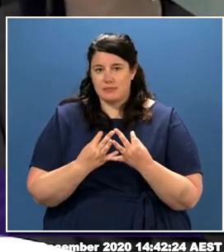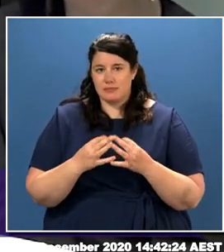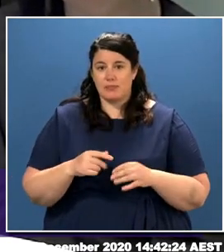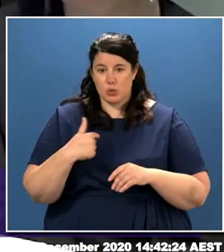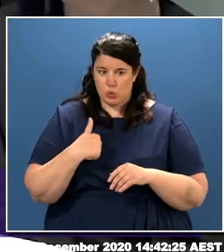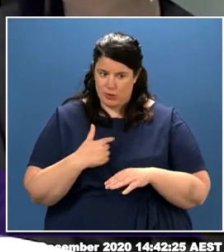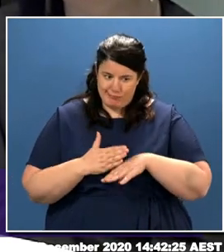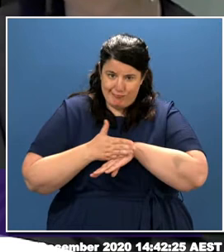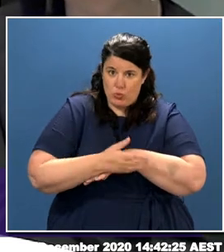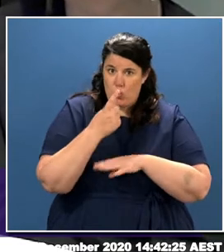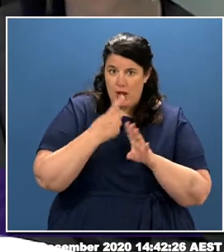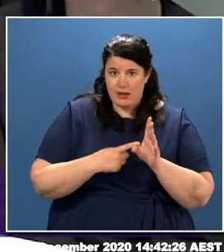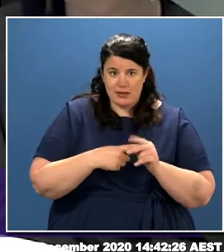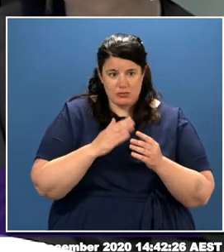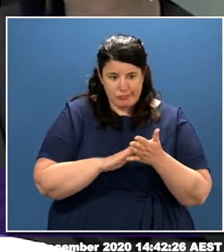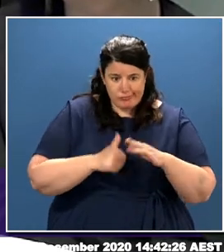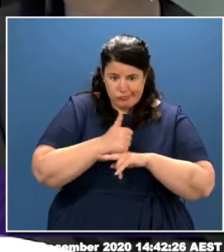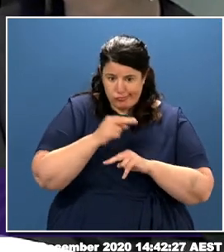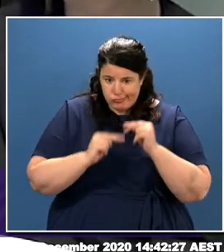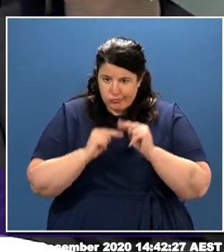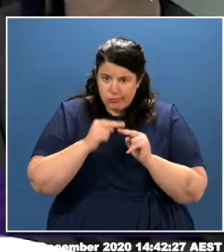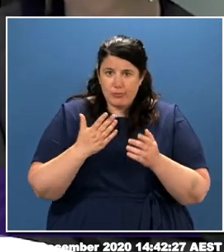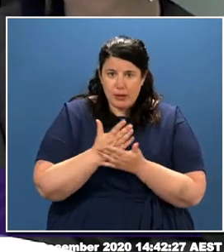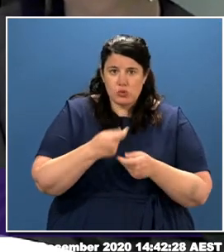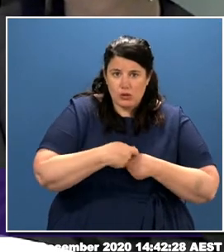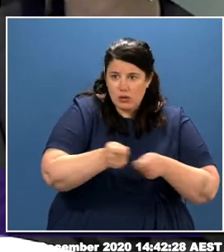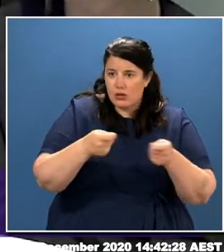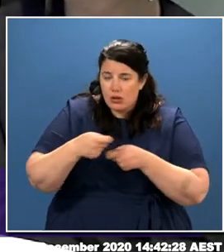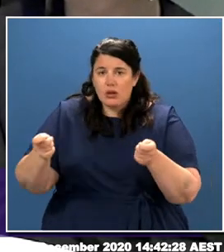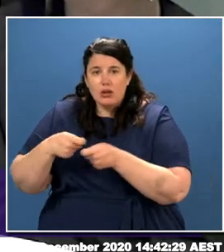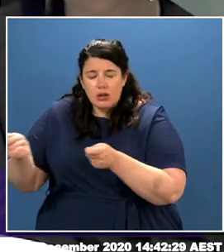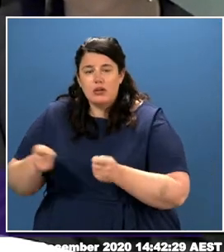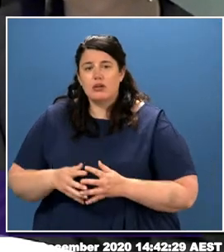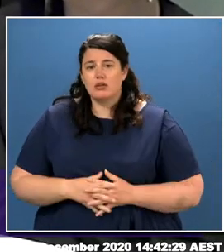there to allowing and getting other sectors